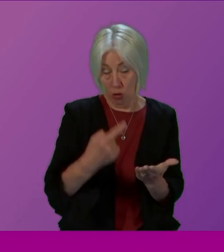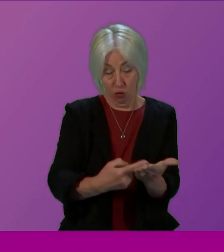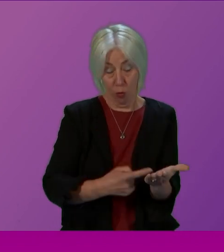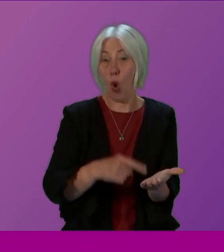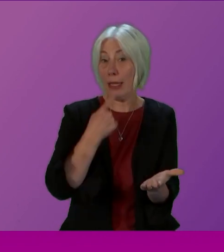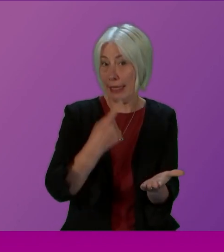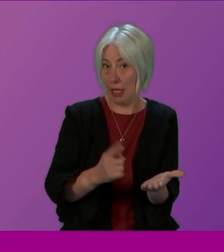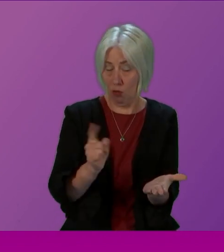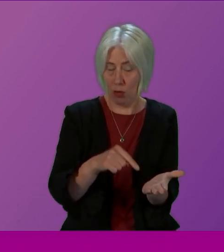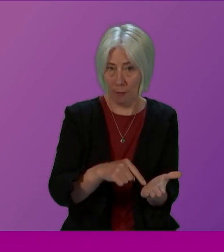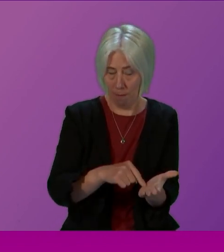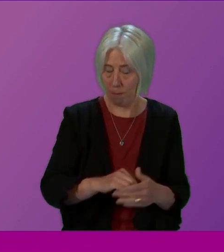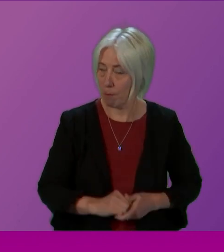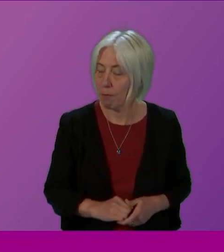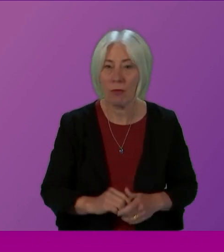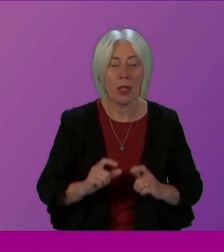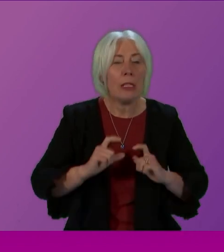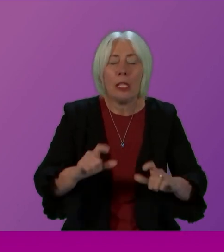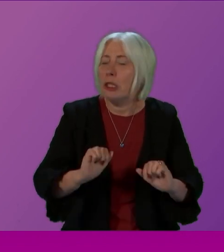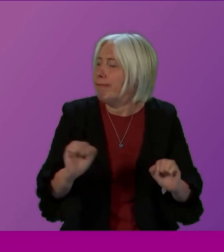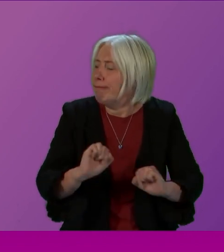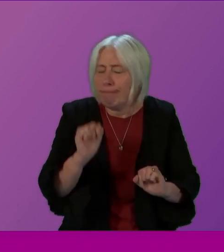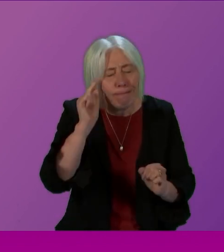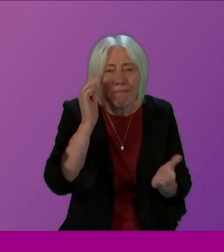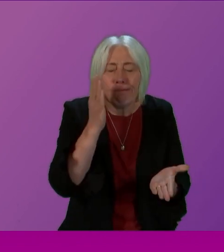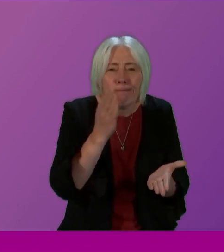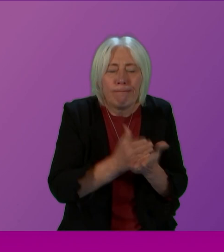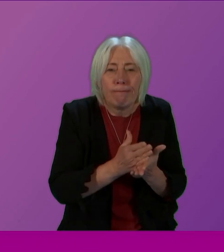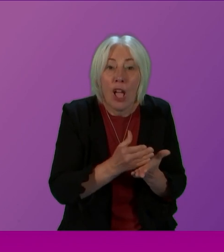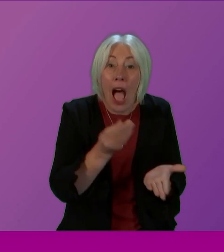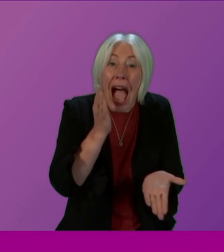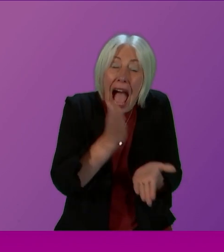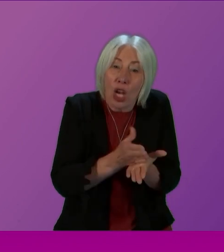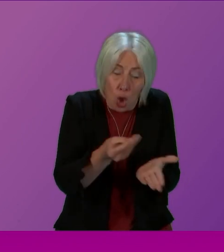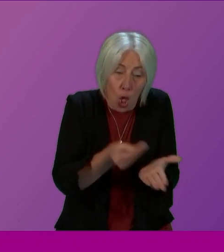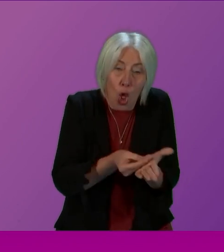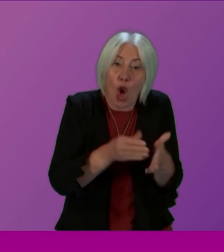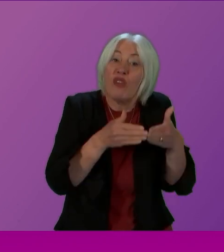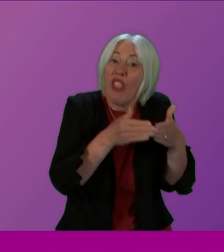“There is still no certainty over how much the ferries will cost, when they will be ready